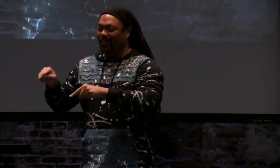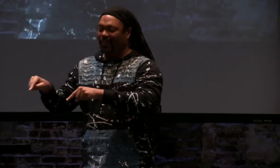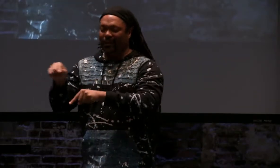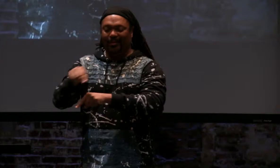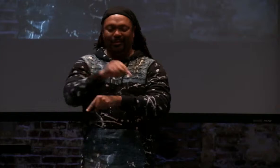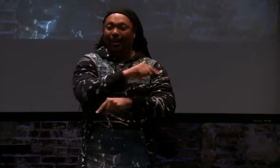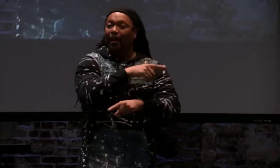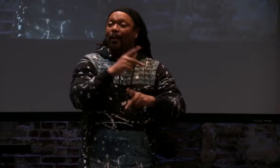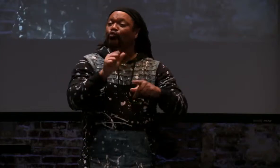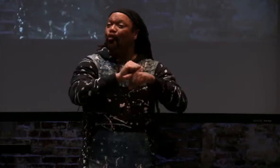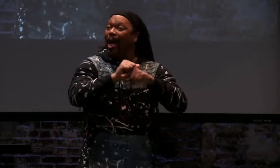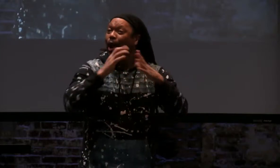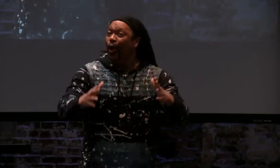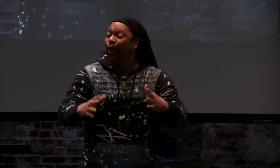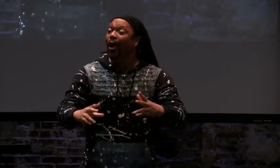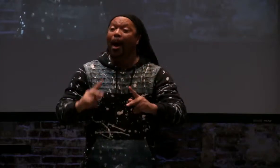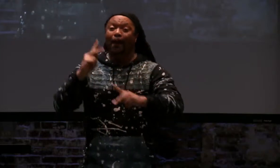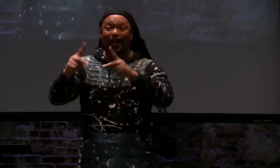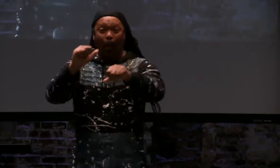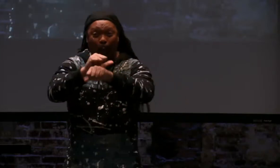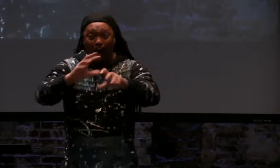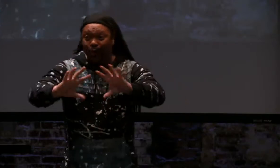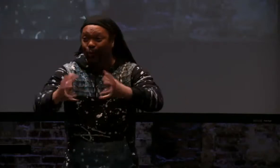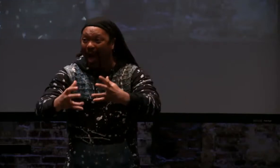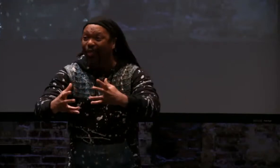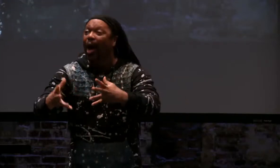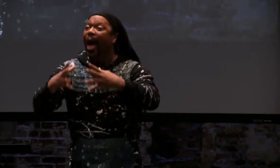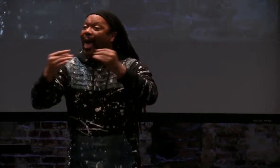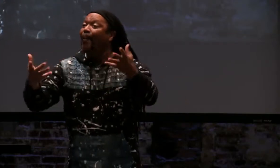and doing the calling in for entities who want